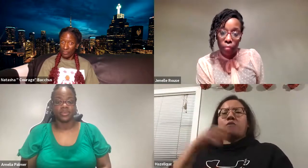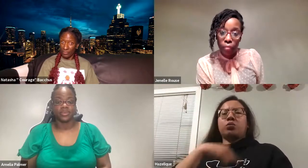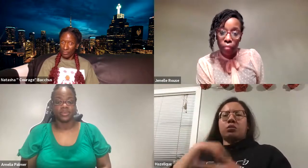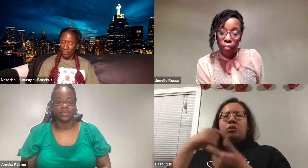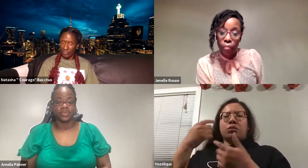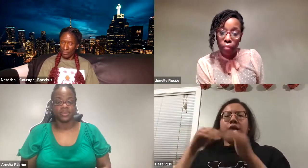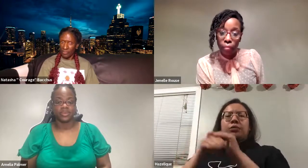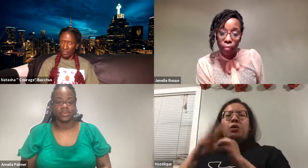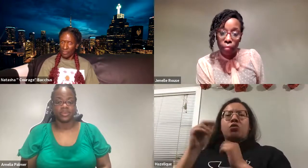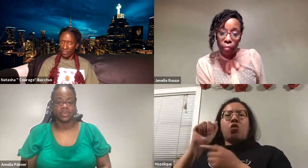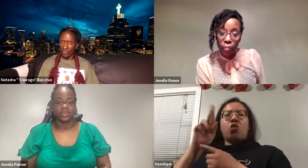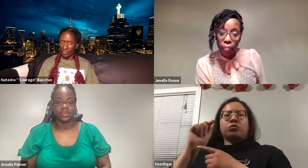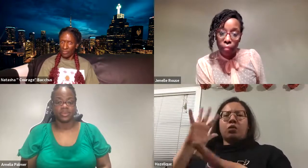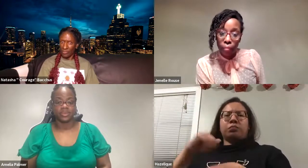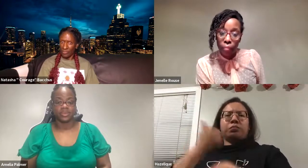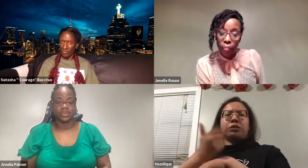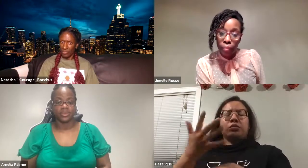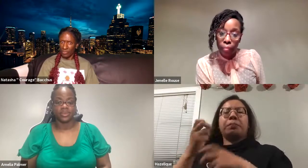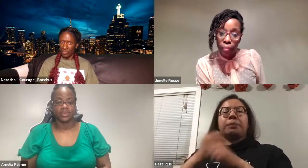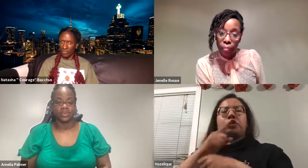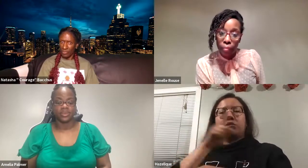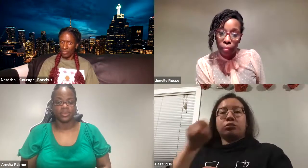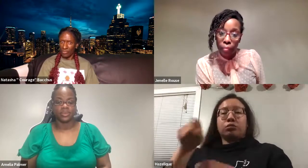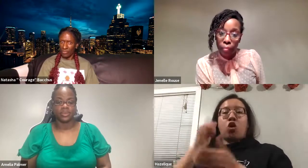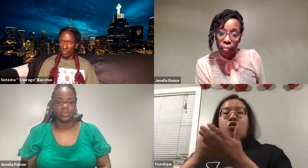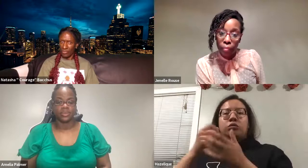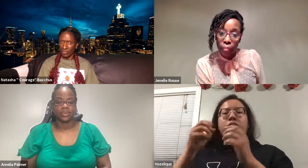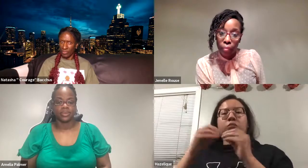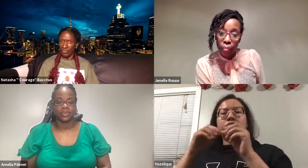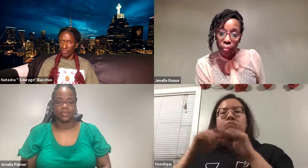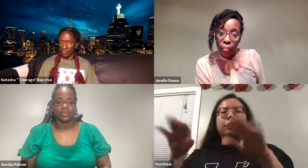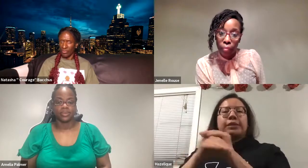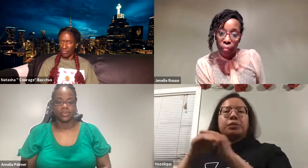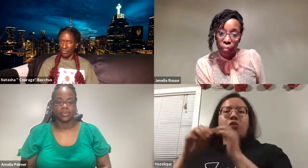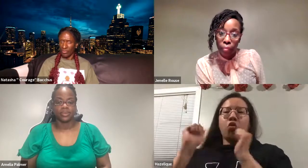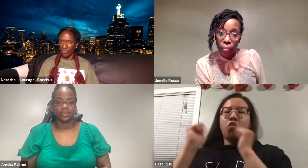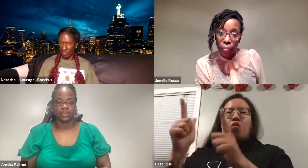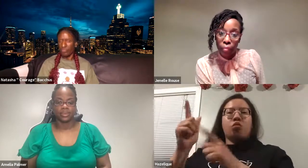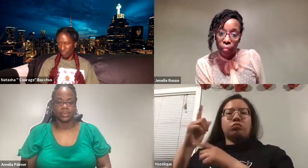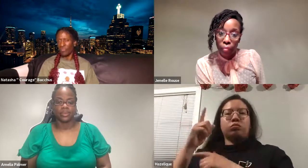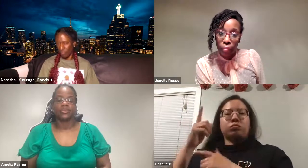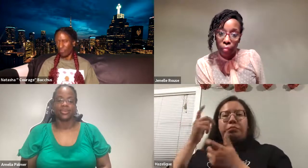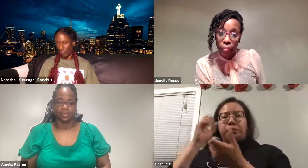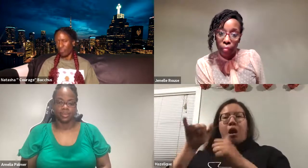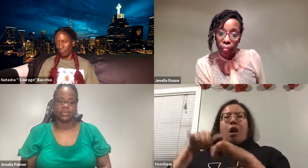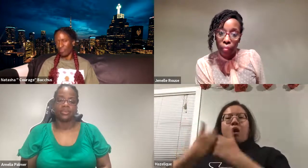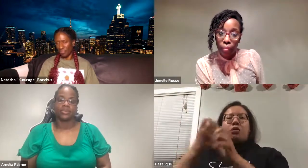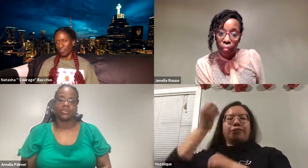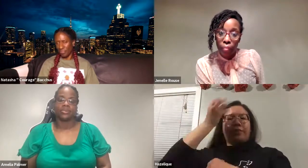i just want to say that you have to provide access to the arts from the beginning and provide that